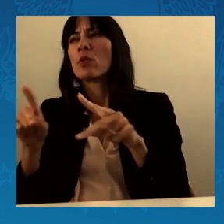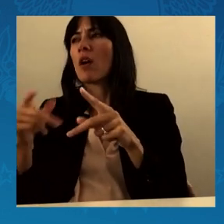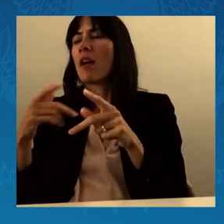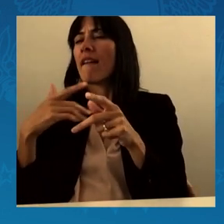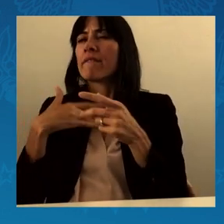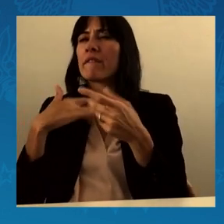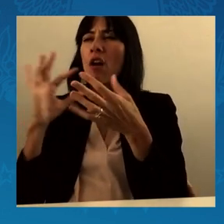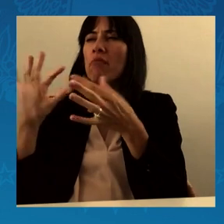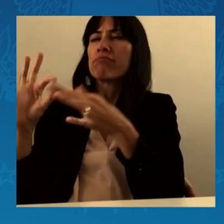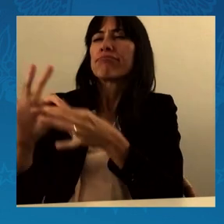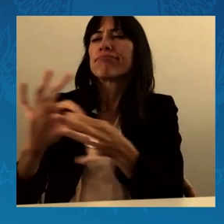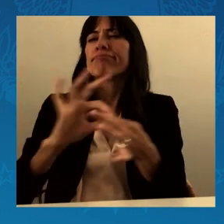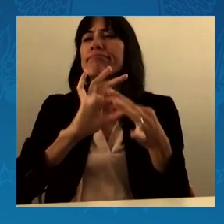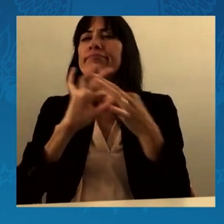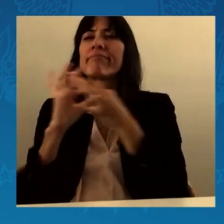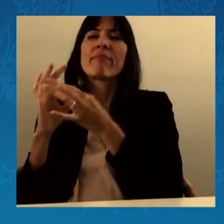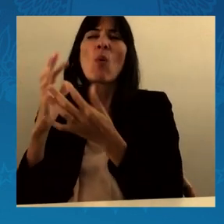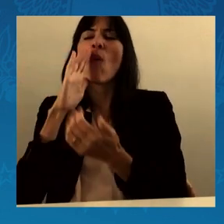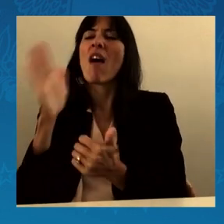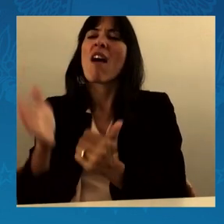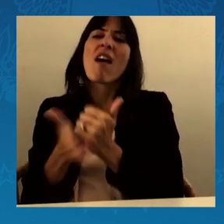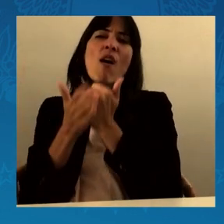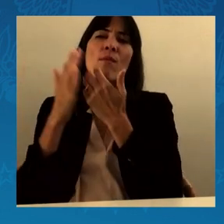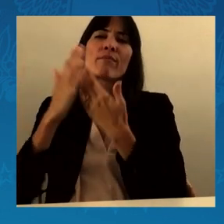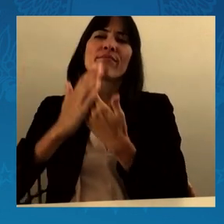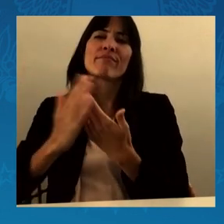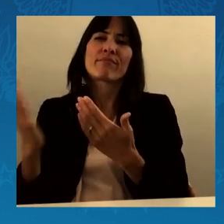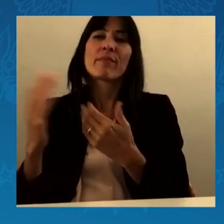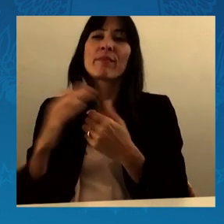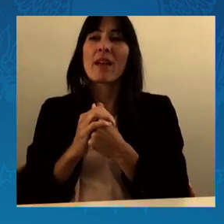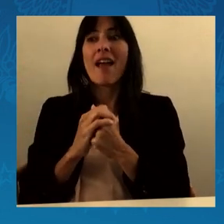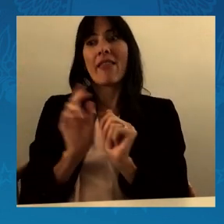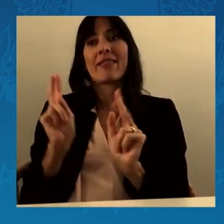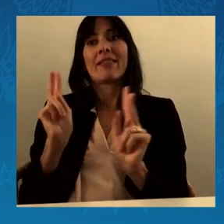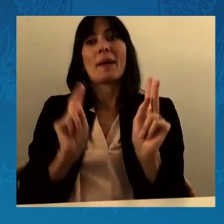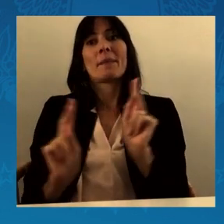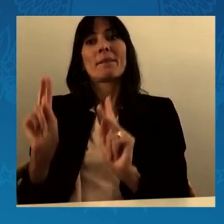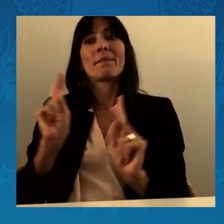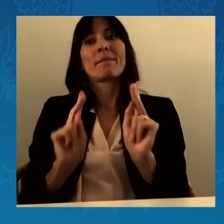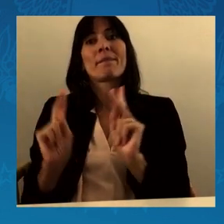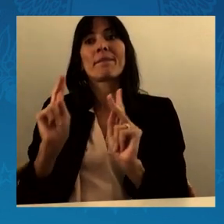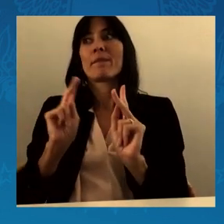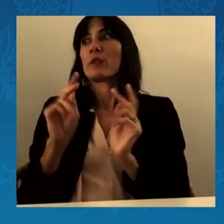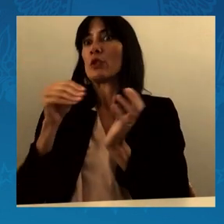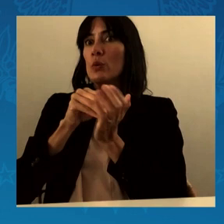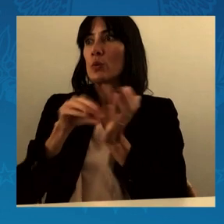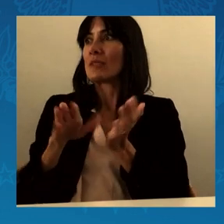and the people who attend the university, the professors and the environment that is here.